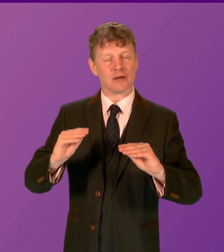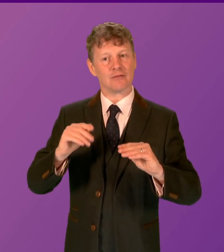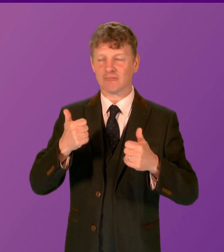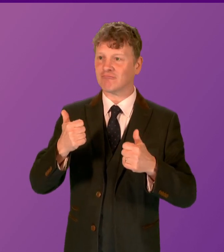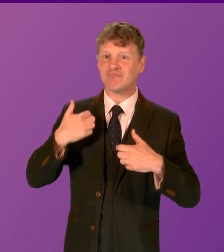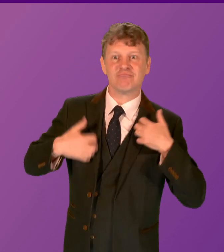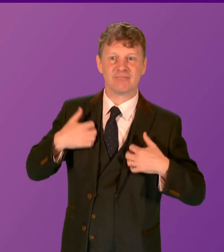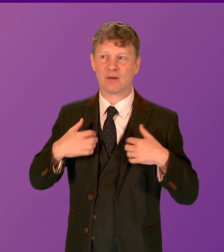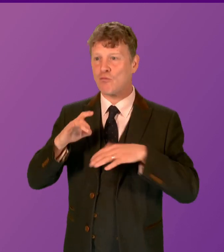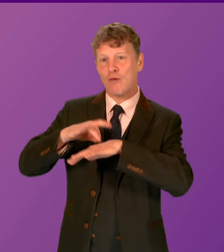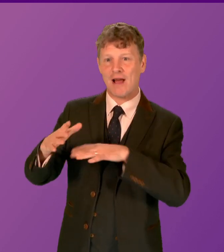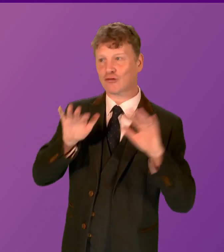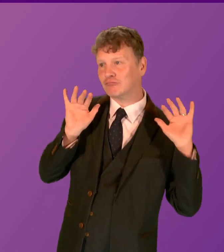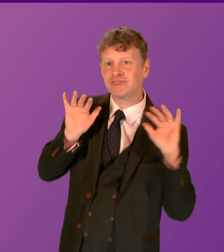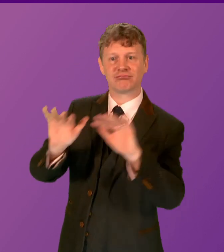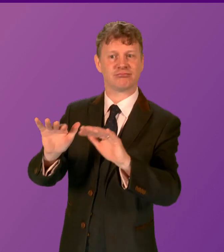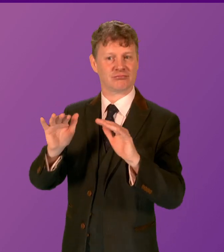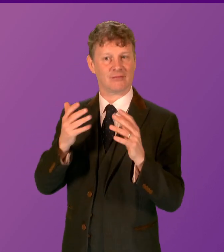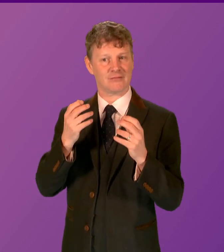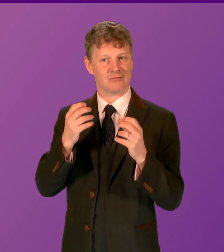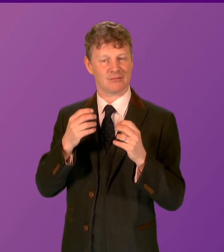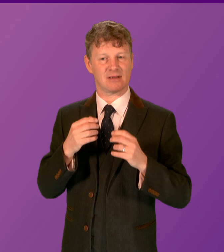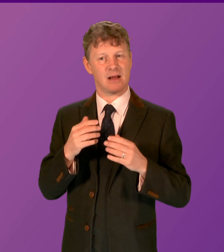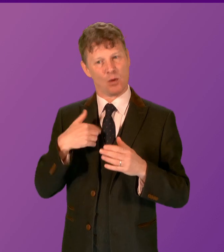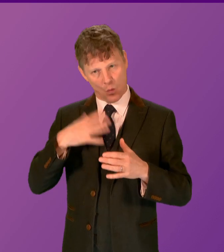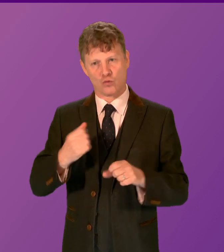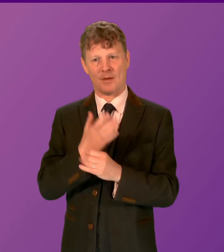One way of doing that is by ensuring that teachers in Scotland are the best paid in